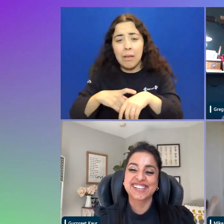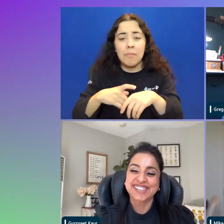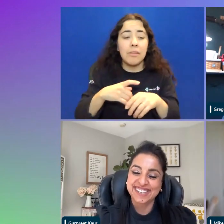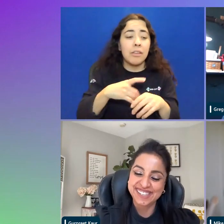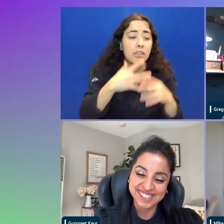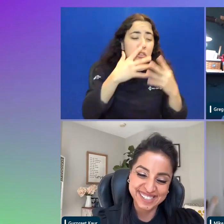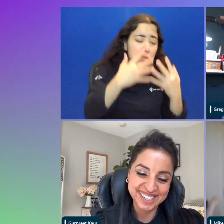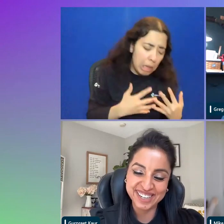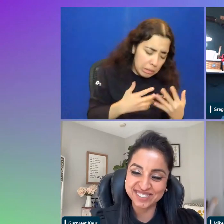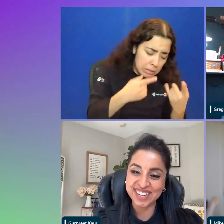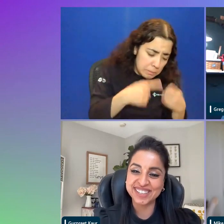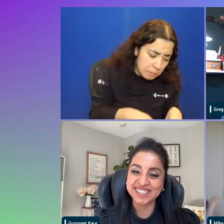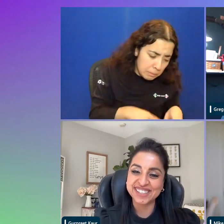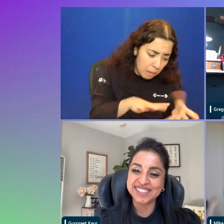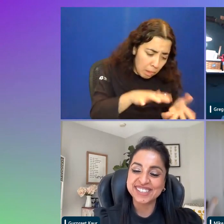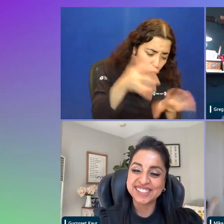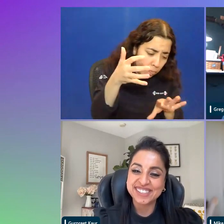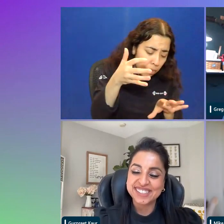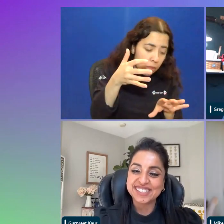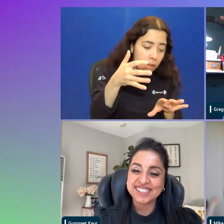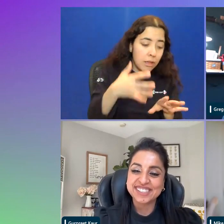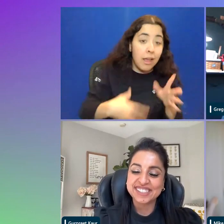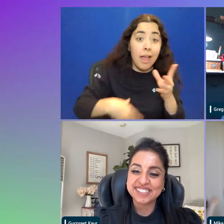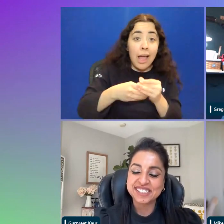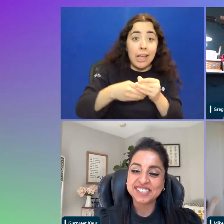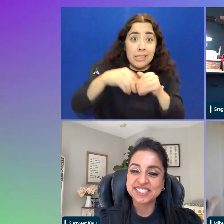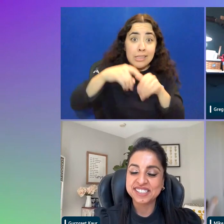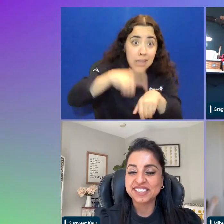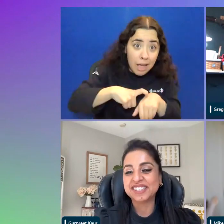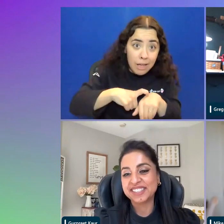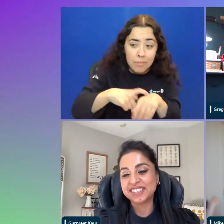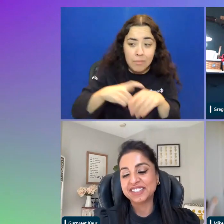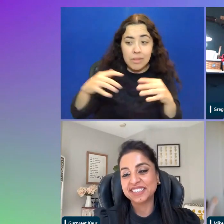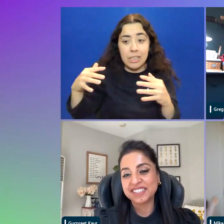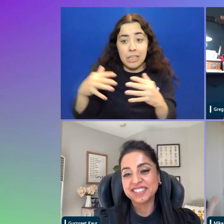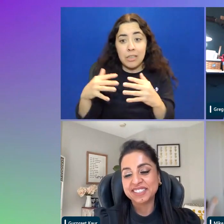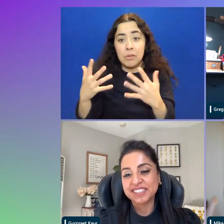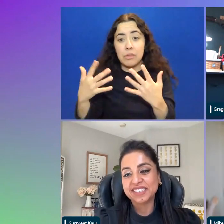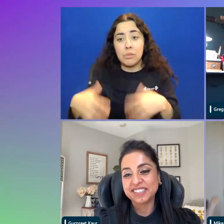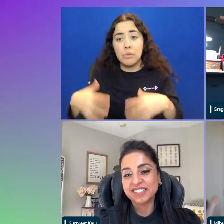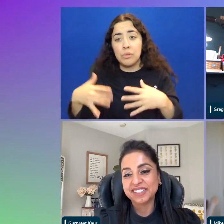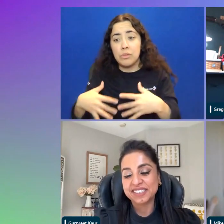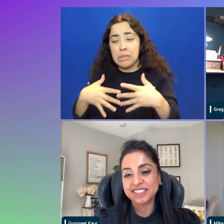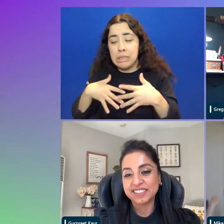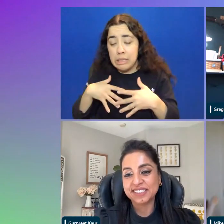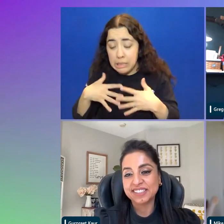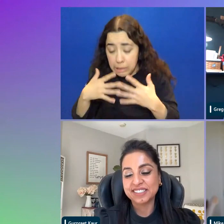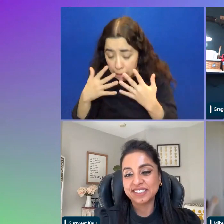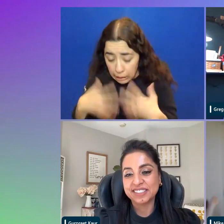we can laugh now, but trust me, without the time in between. It was tragedy. It was hard. It hurt. And you felt like, wow,